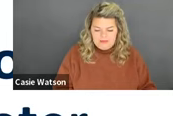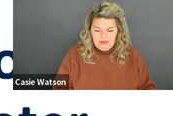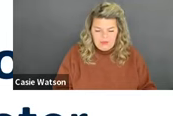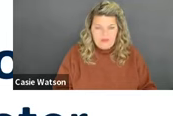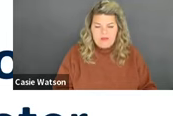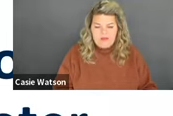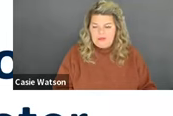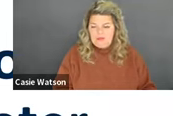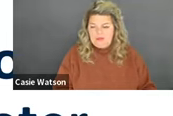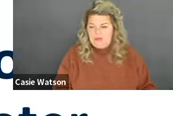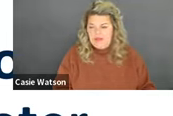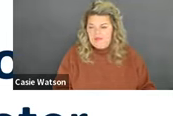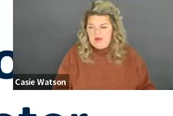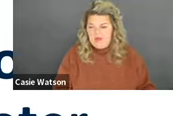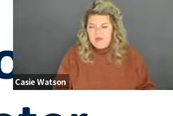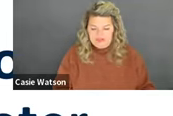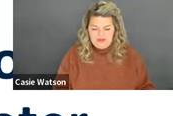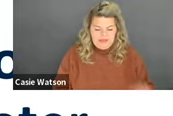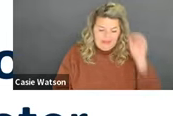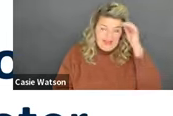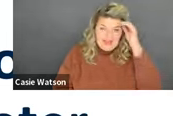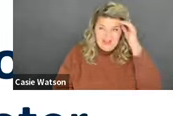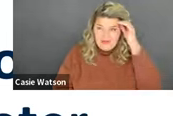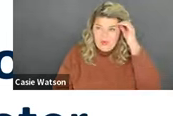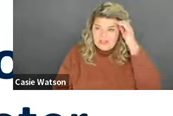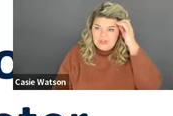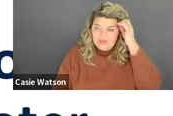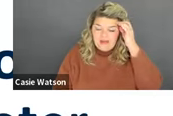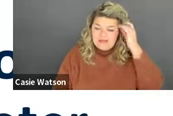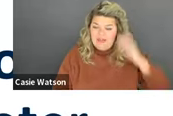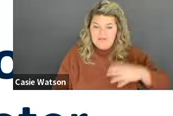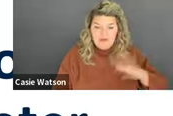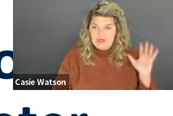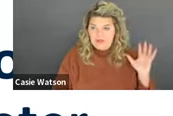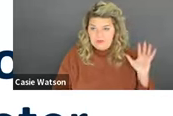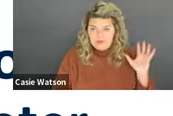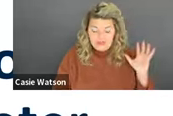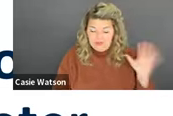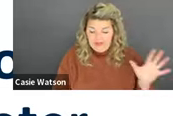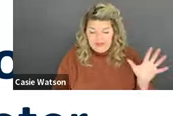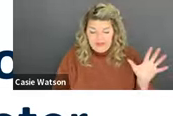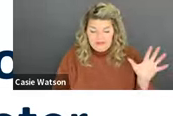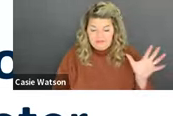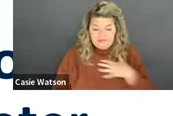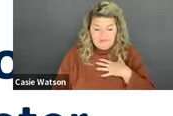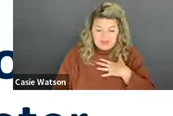Yeah, so thank you for that question. And again, any other questions you guys have, feel free to use the Q and A.